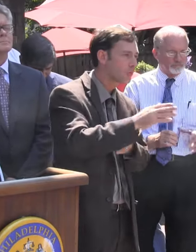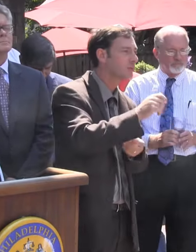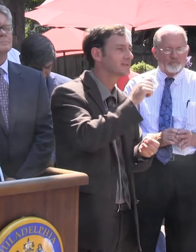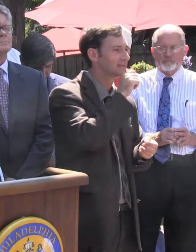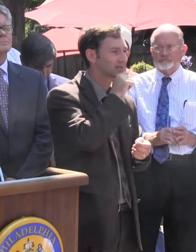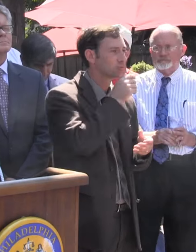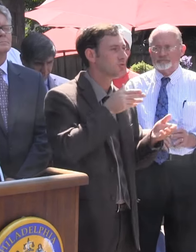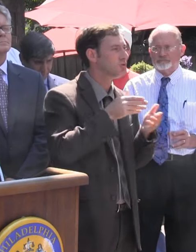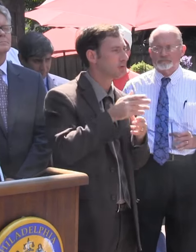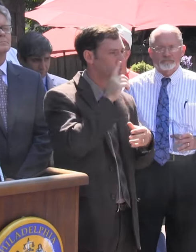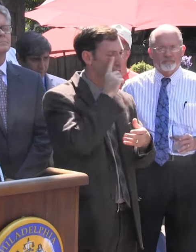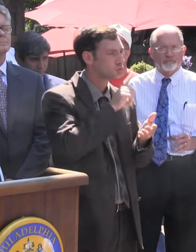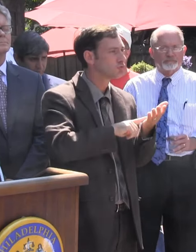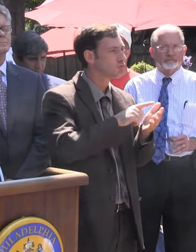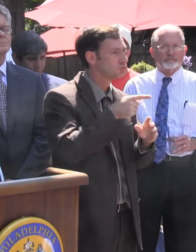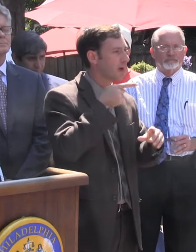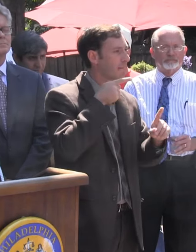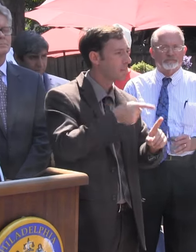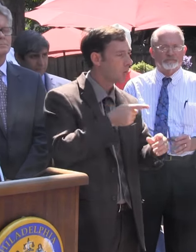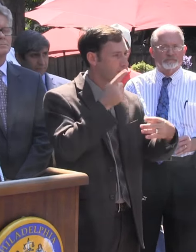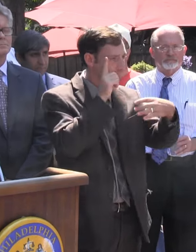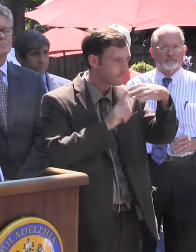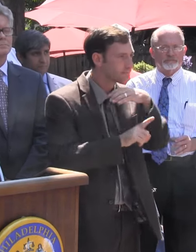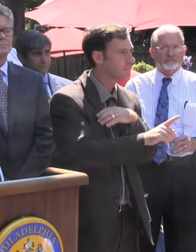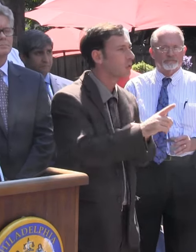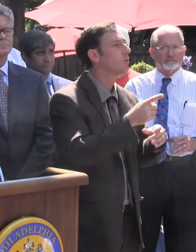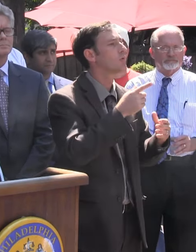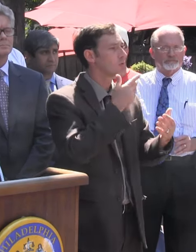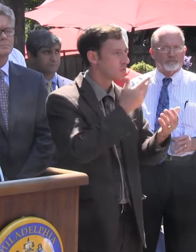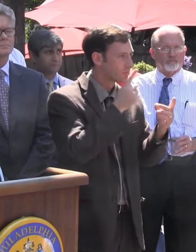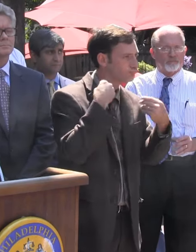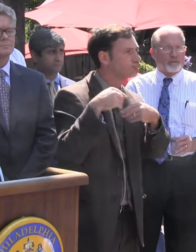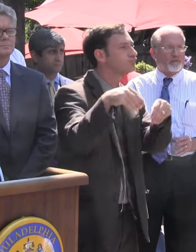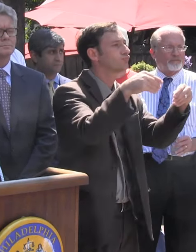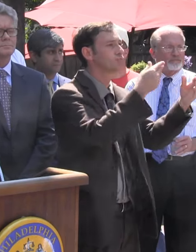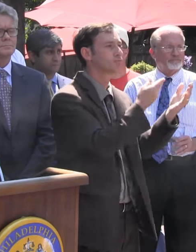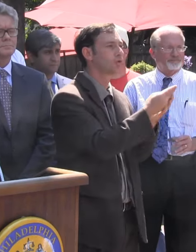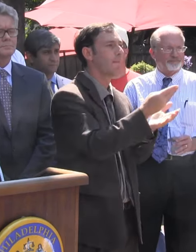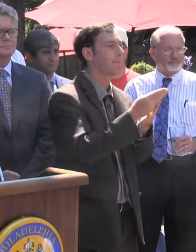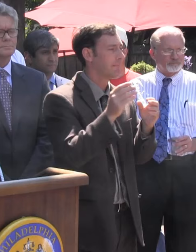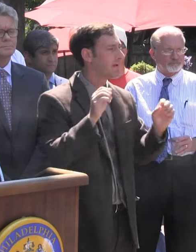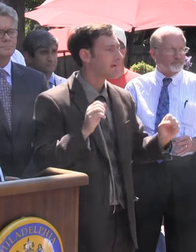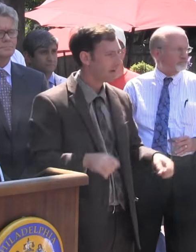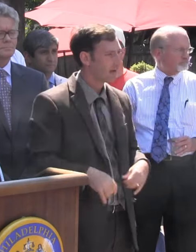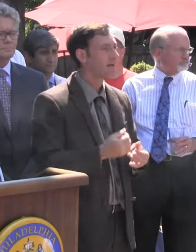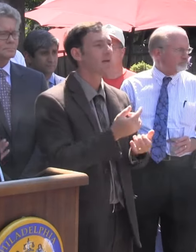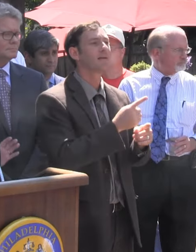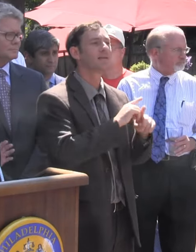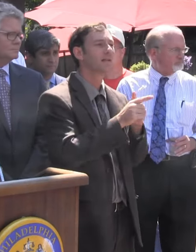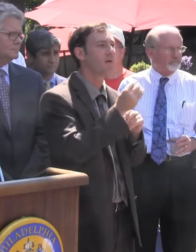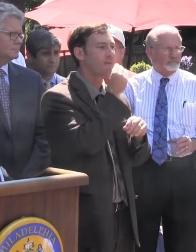checkpoint to get to these official vendors. Independent food truck vendors will also be